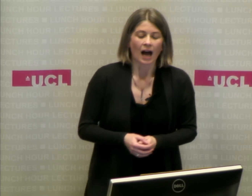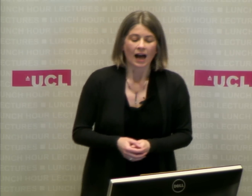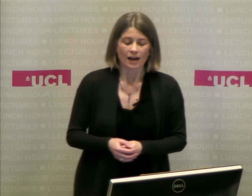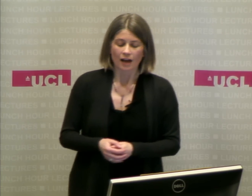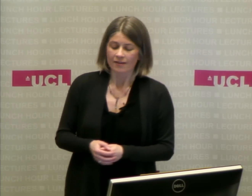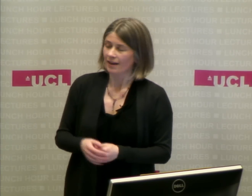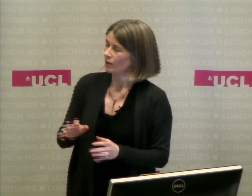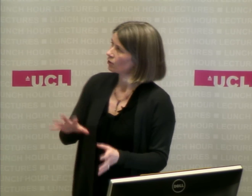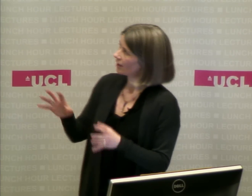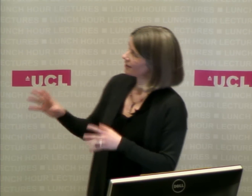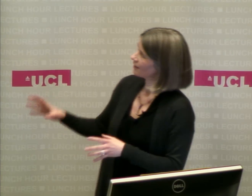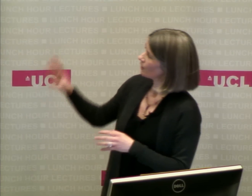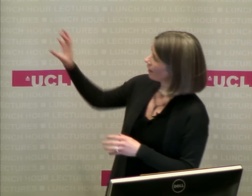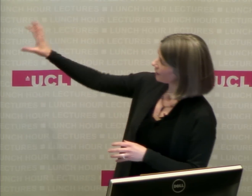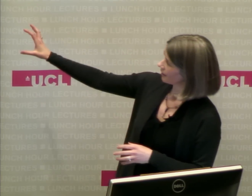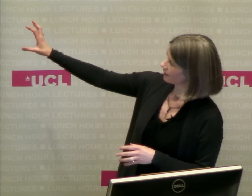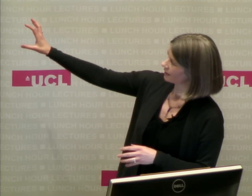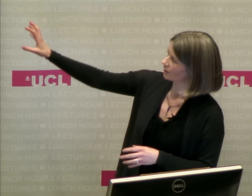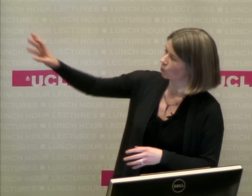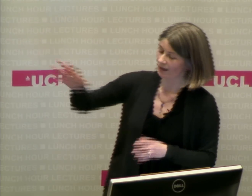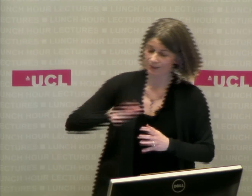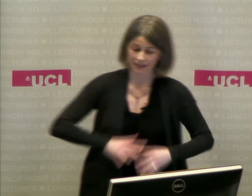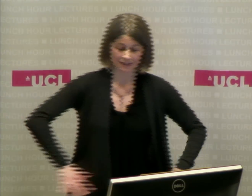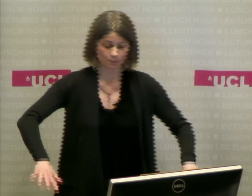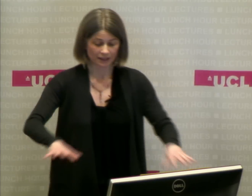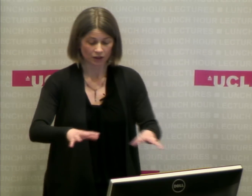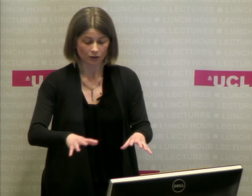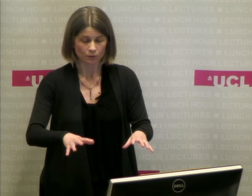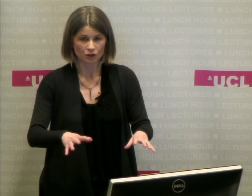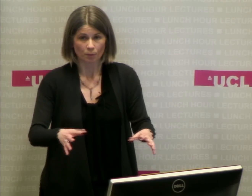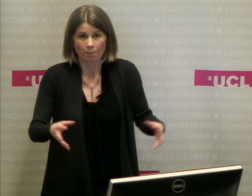Then we contrasted this with other sentences where space is being used,